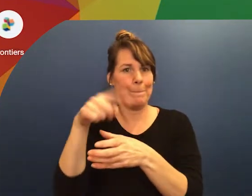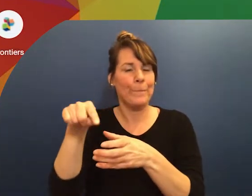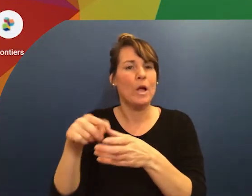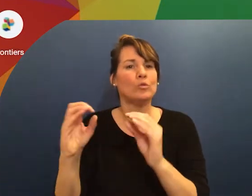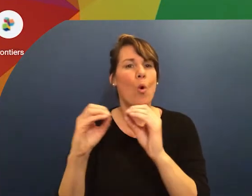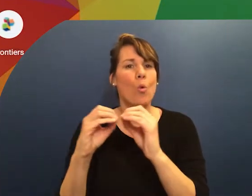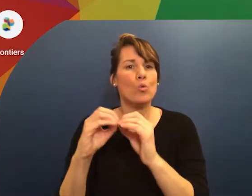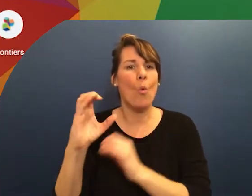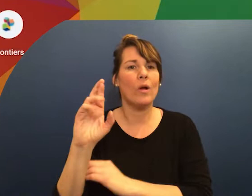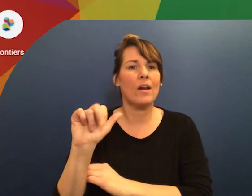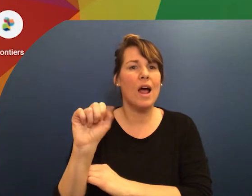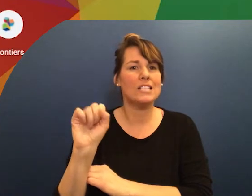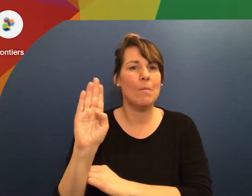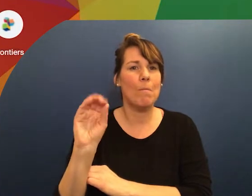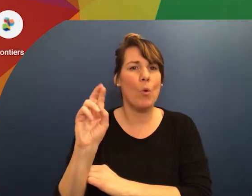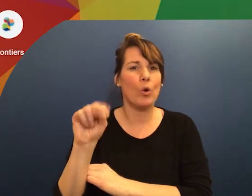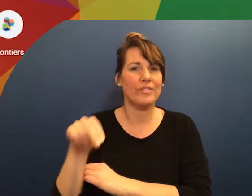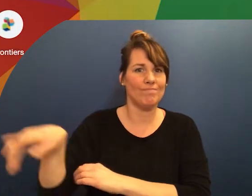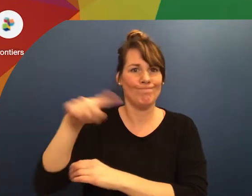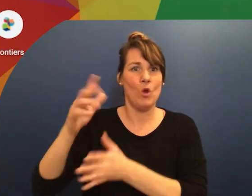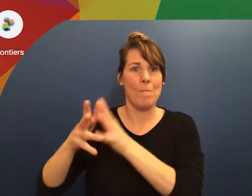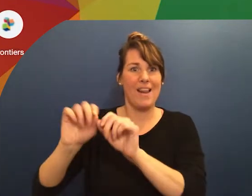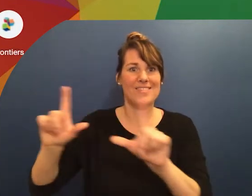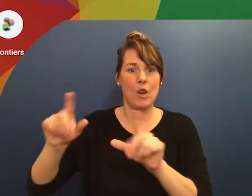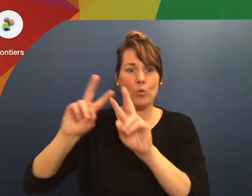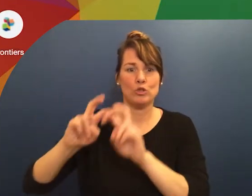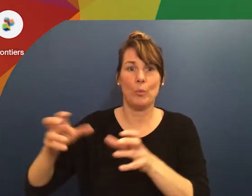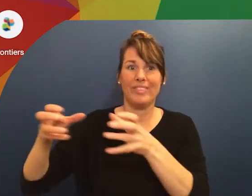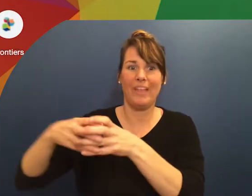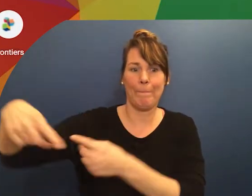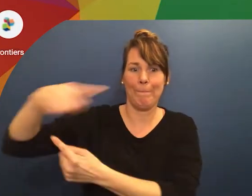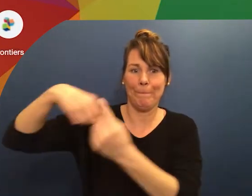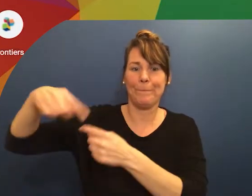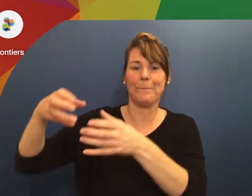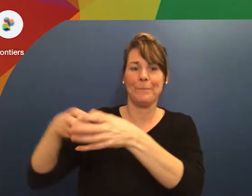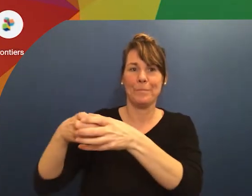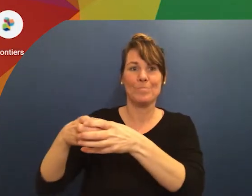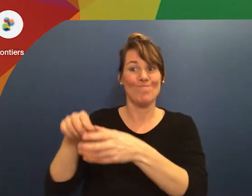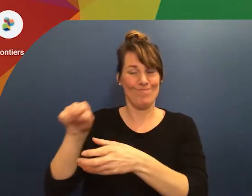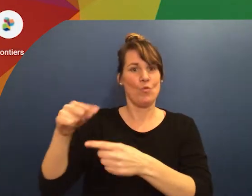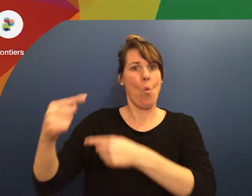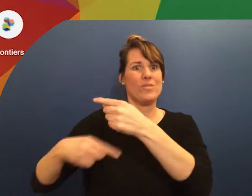with the data from the Sign Language of the Netherlands. And this corpus has been developed by Prof.